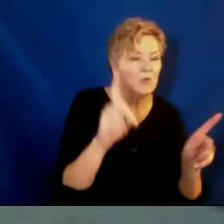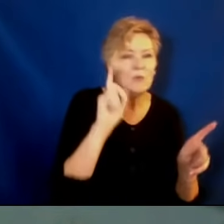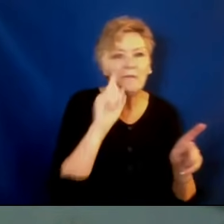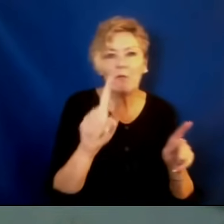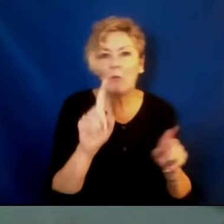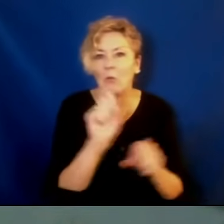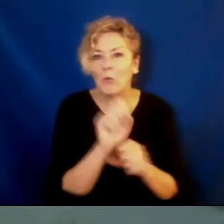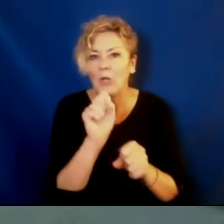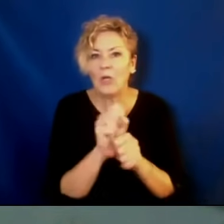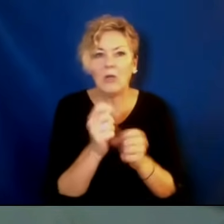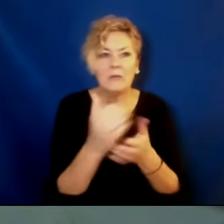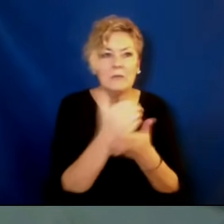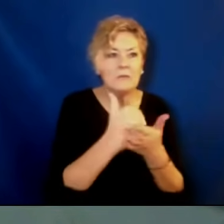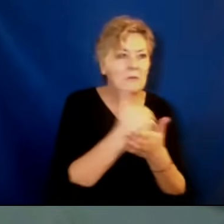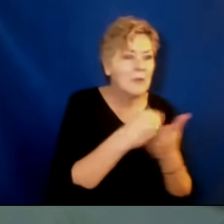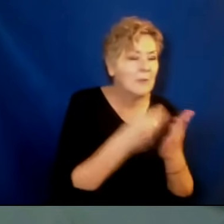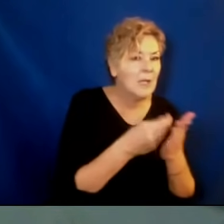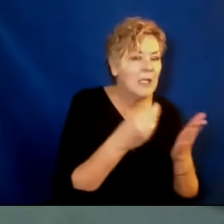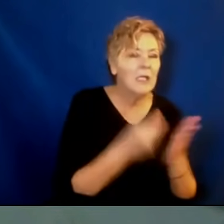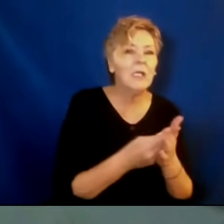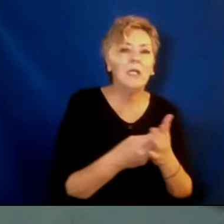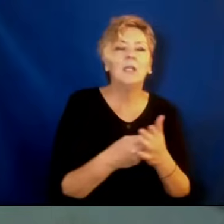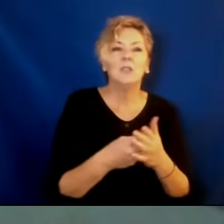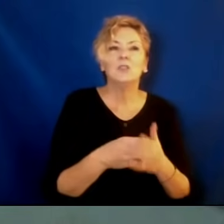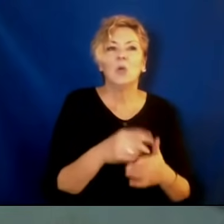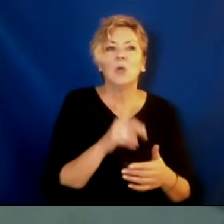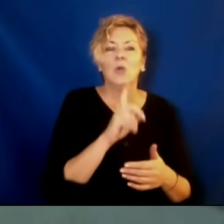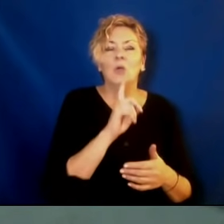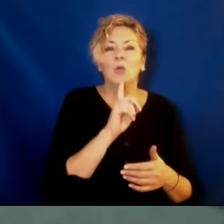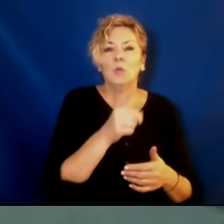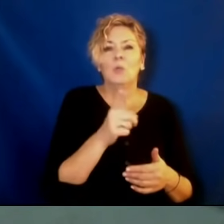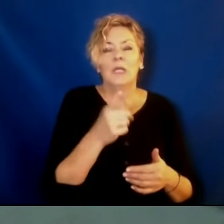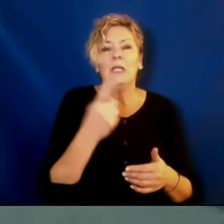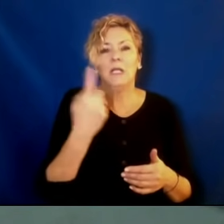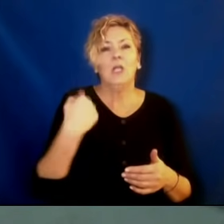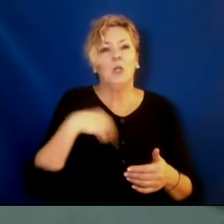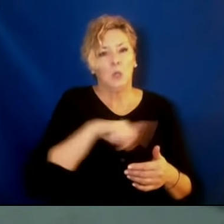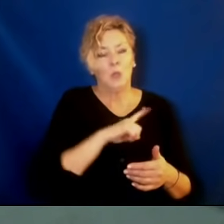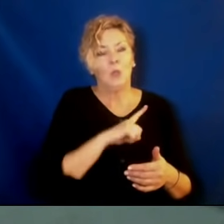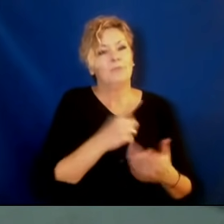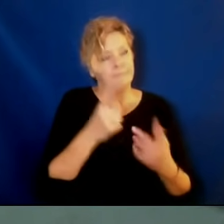have told us as they are actually feeling a lot of the consequences of the pandemic.